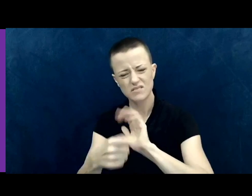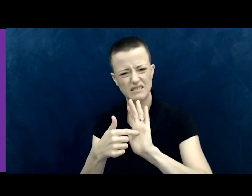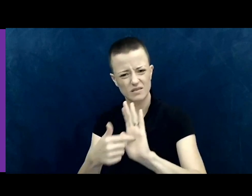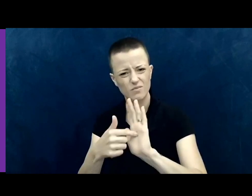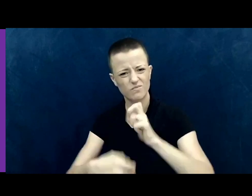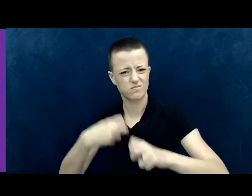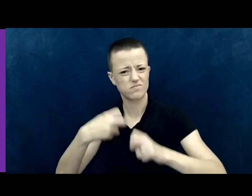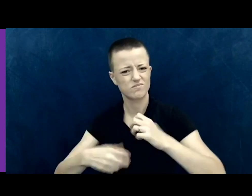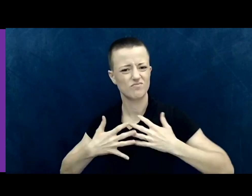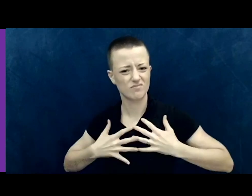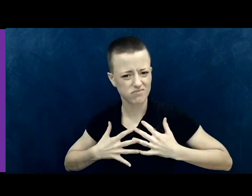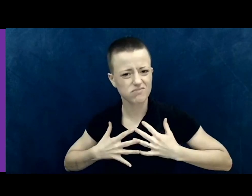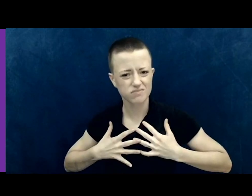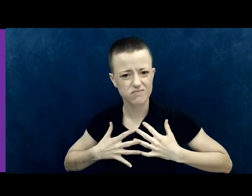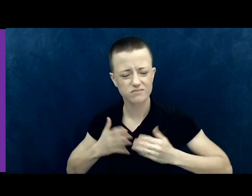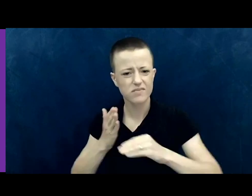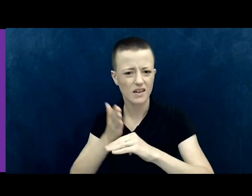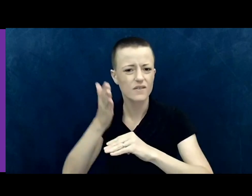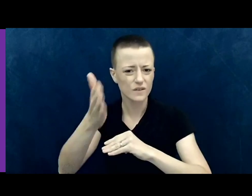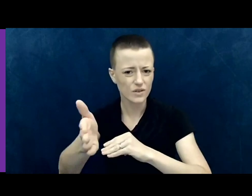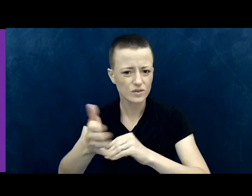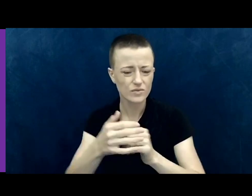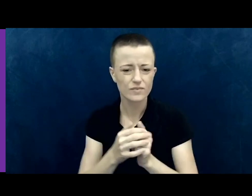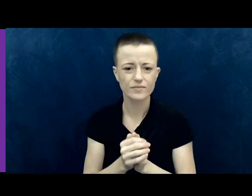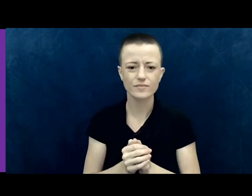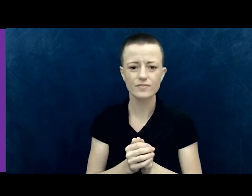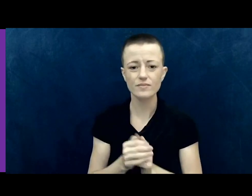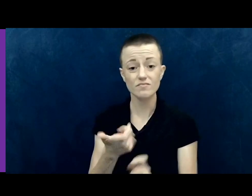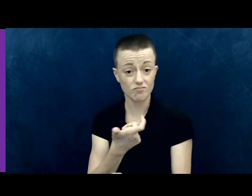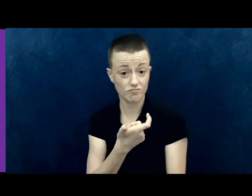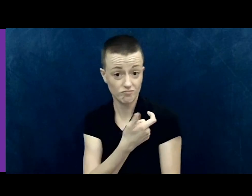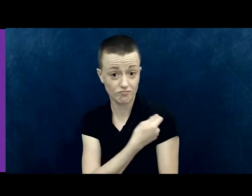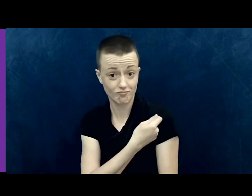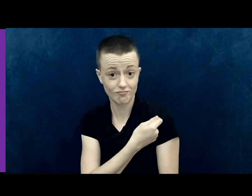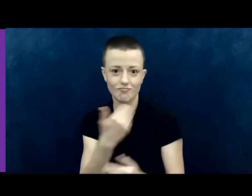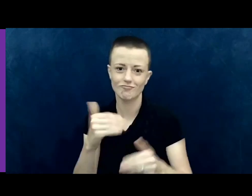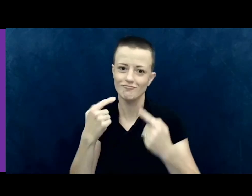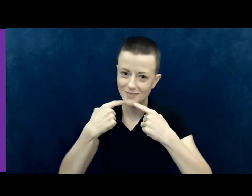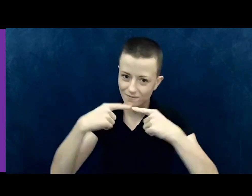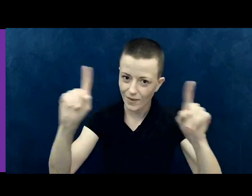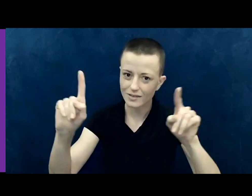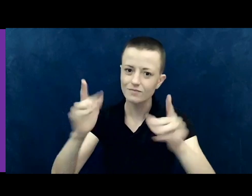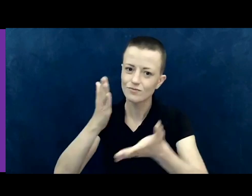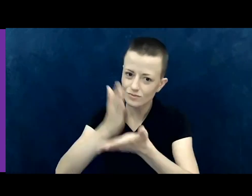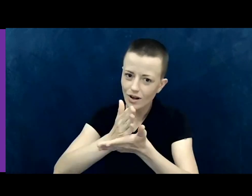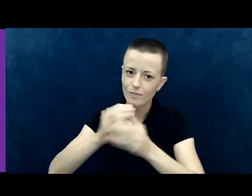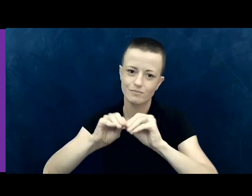COVID-19 vaccines are even better than the flu vaccines at stopping infections and severe outcomes.